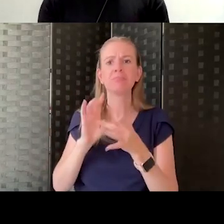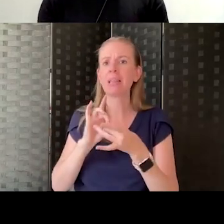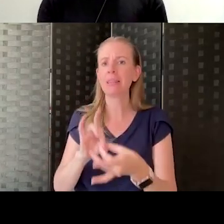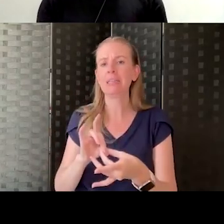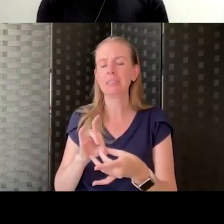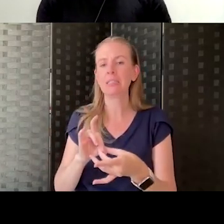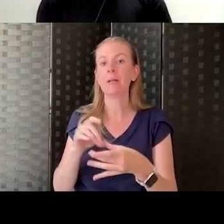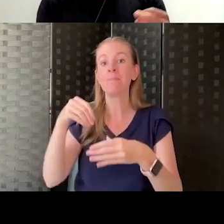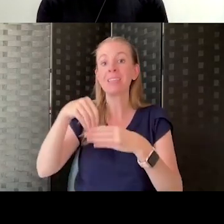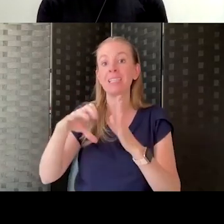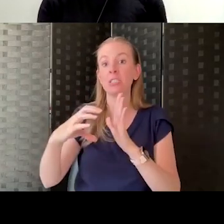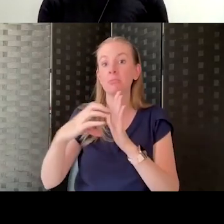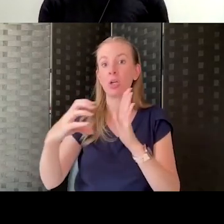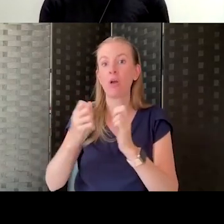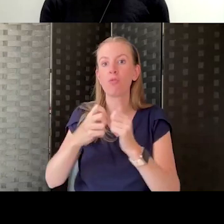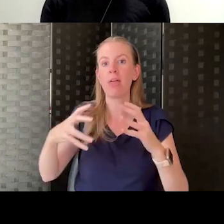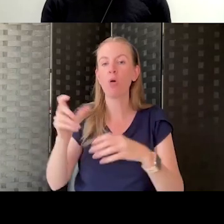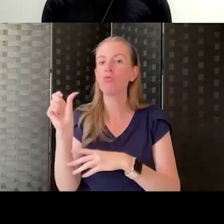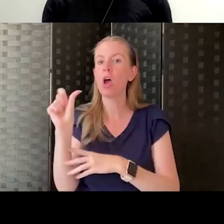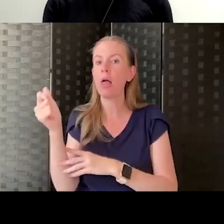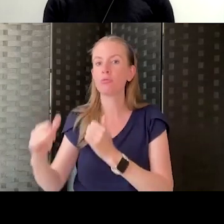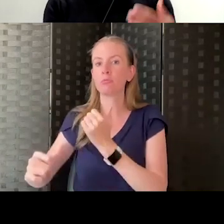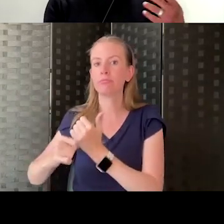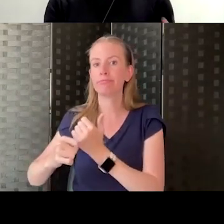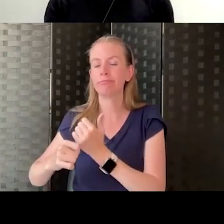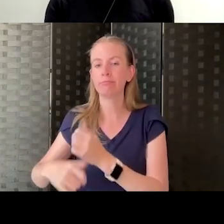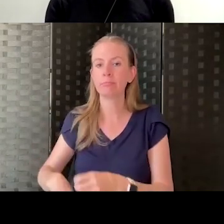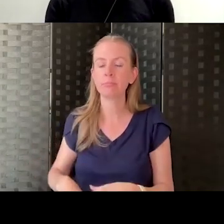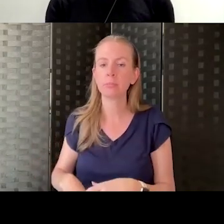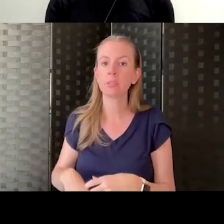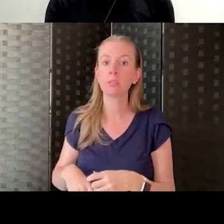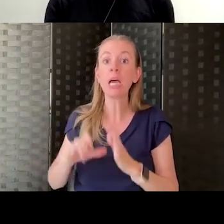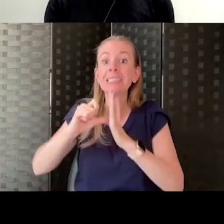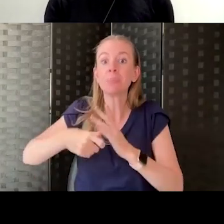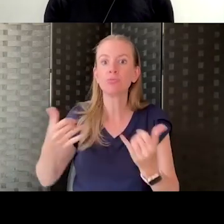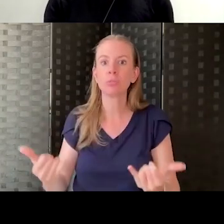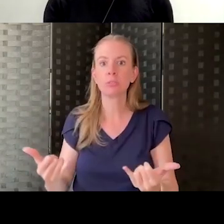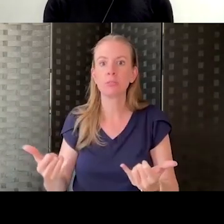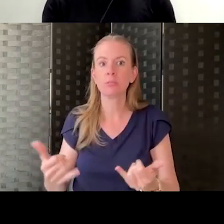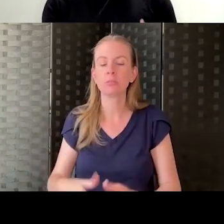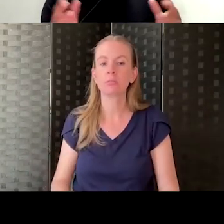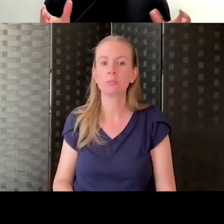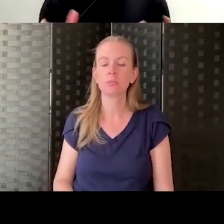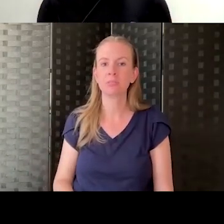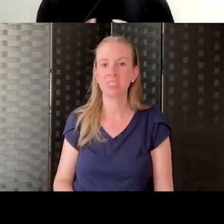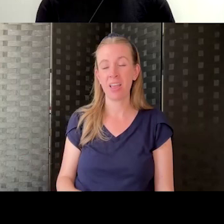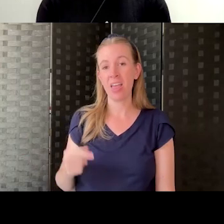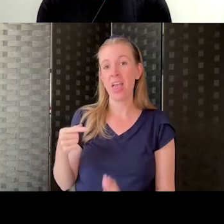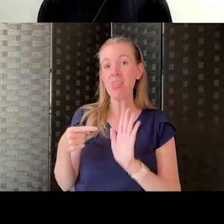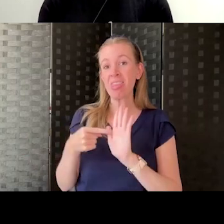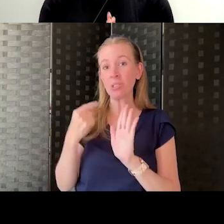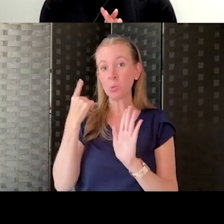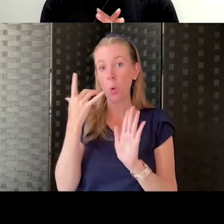a body copy without those other of Fortin of -- this is what it would look like to someone